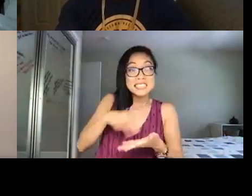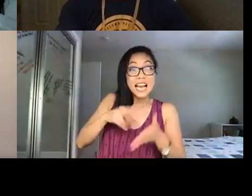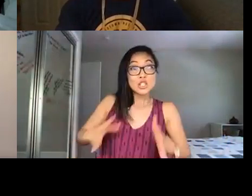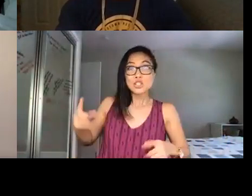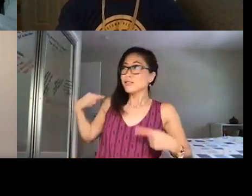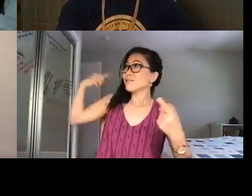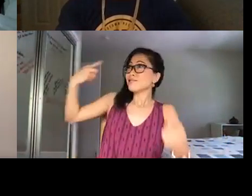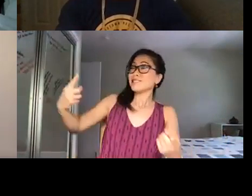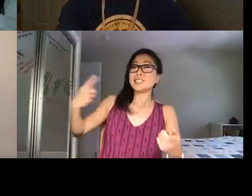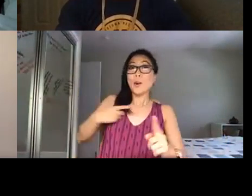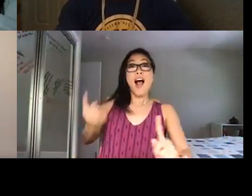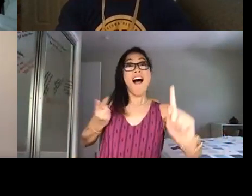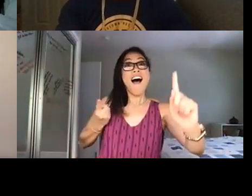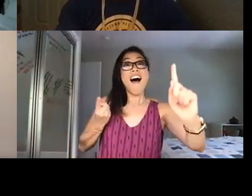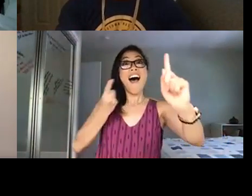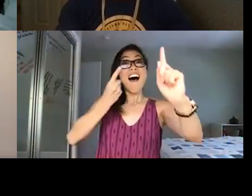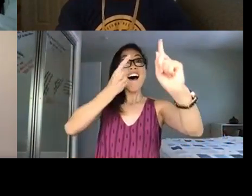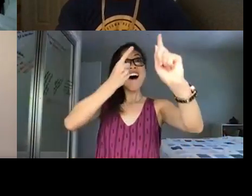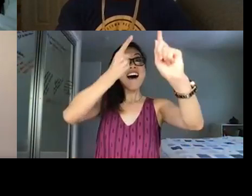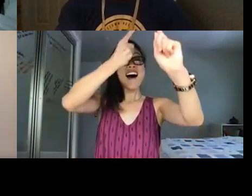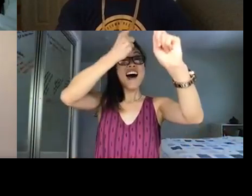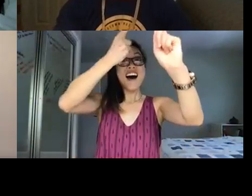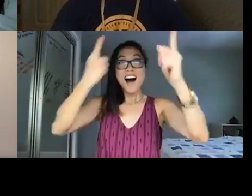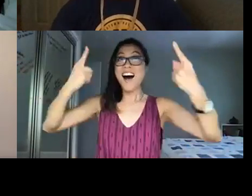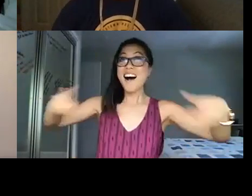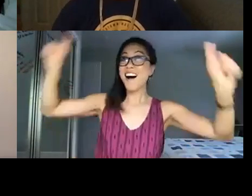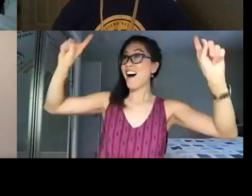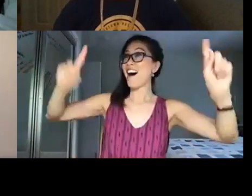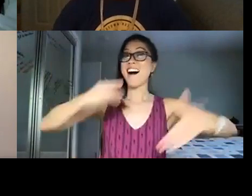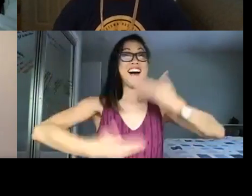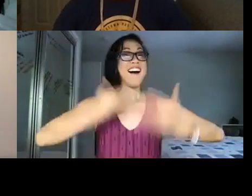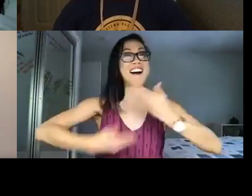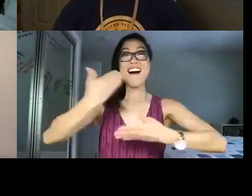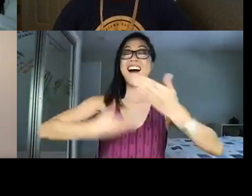It was like the curtain dropped and then all the carnage revealed itself